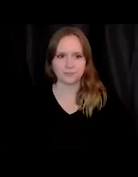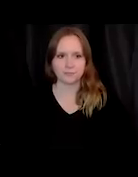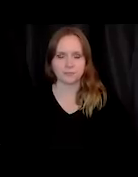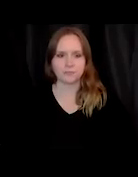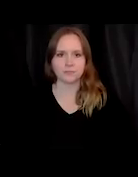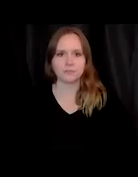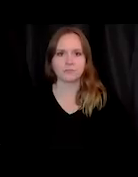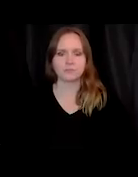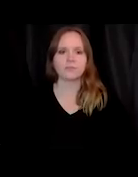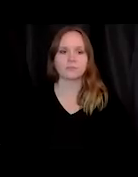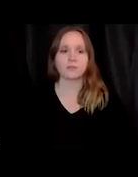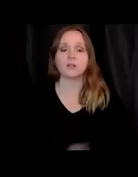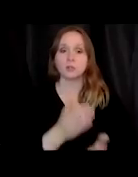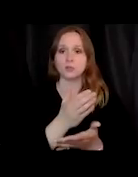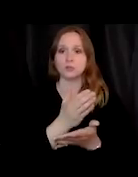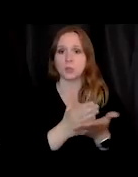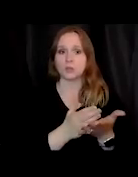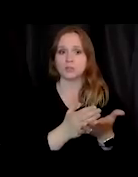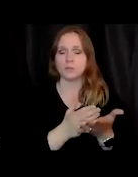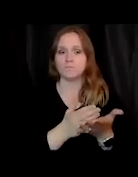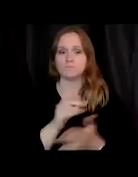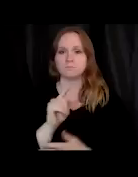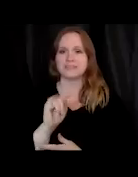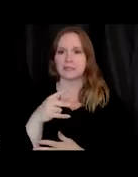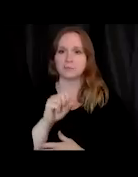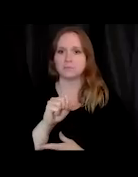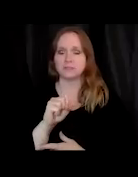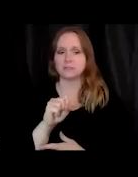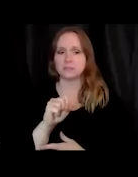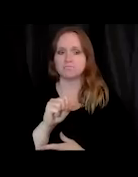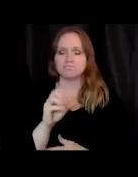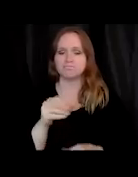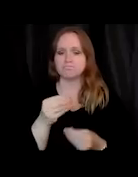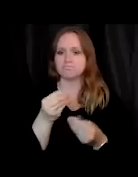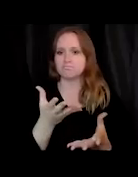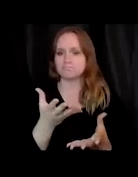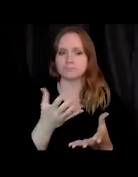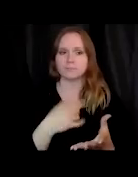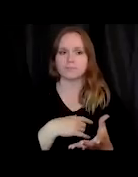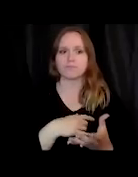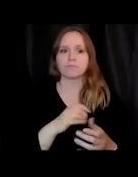So some of the tips for working with someone, one-to-one can look like educate